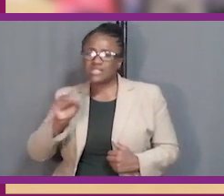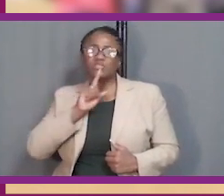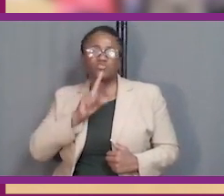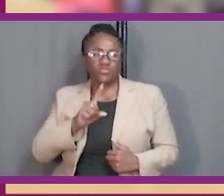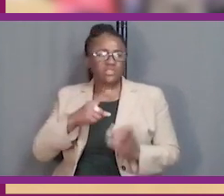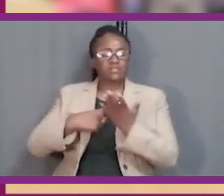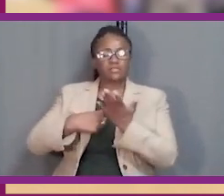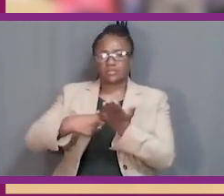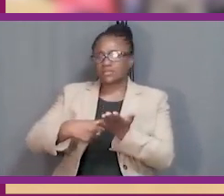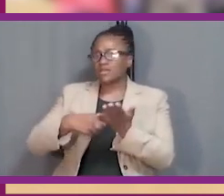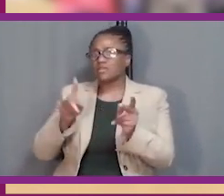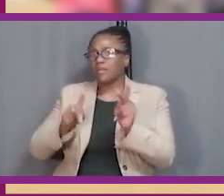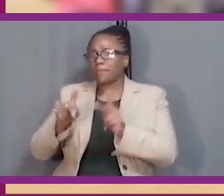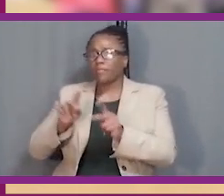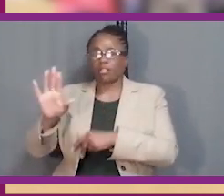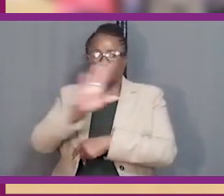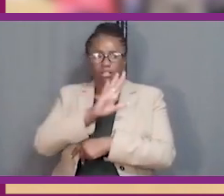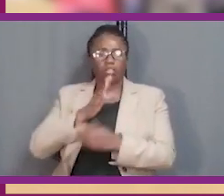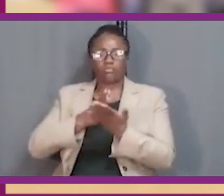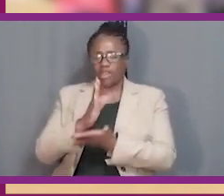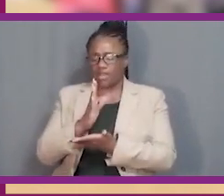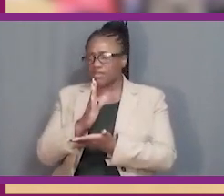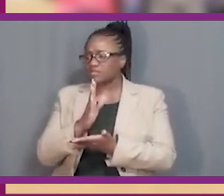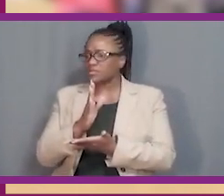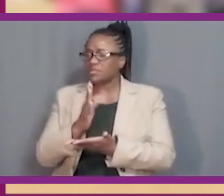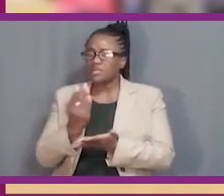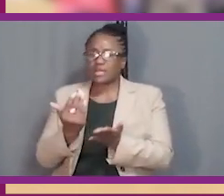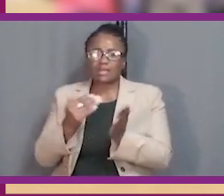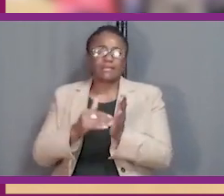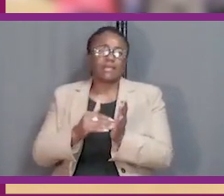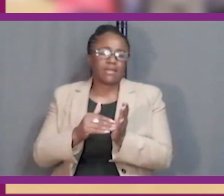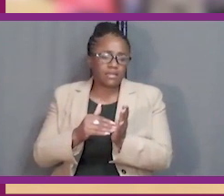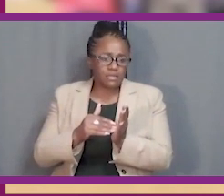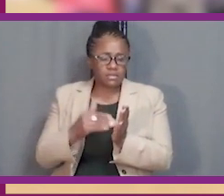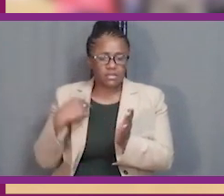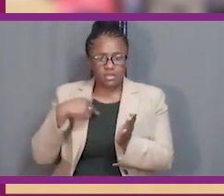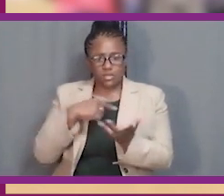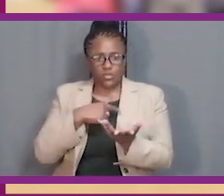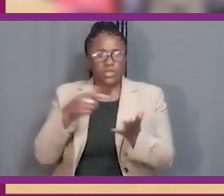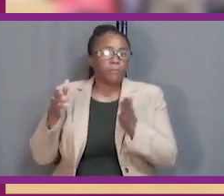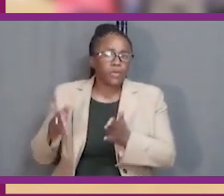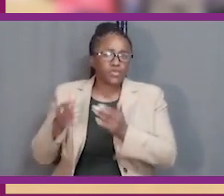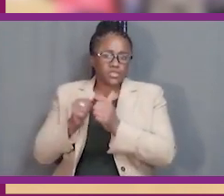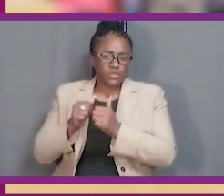when persons with disabilities' rights are left in only one convention, that is the UNCRPD,